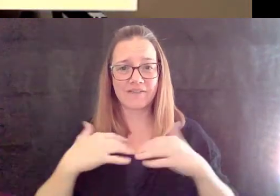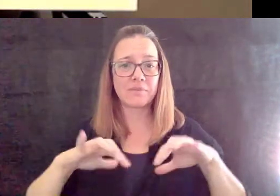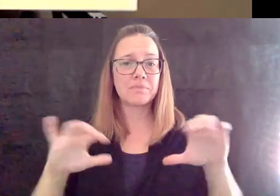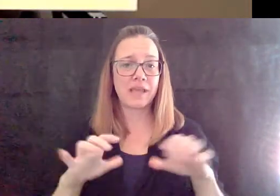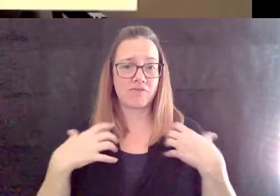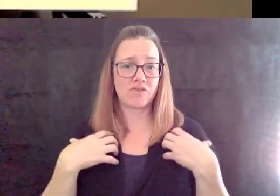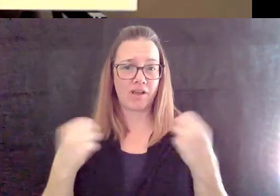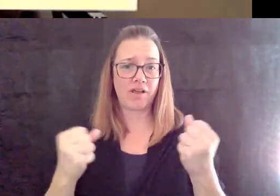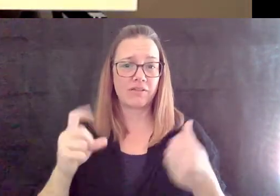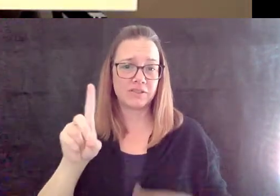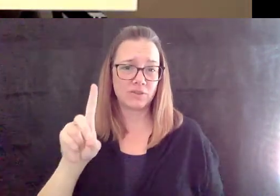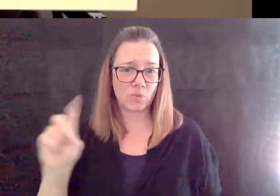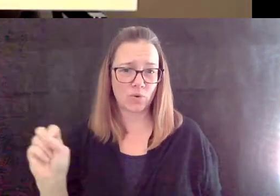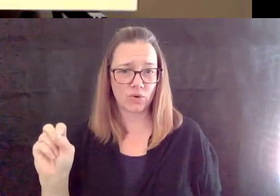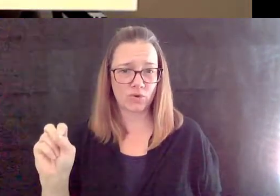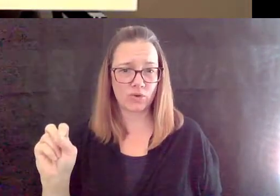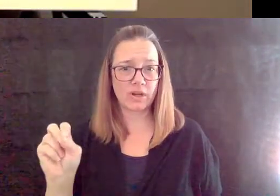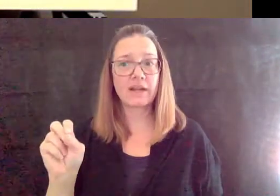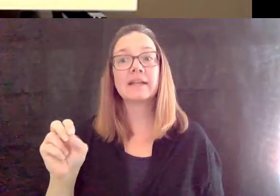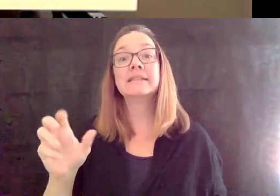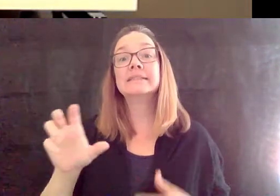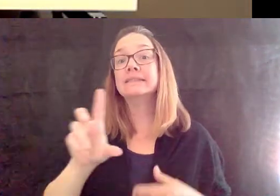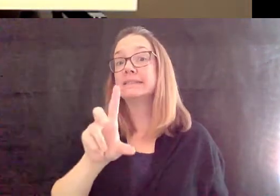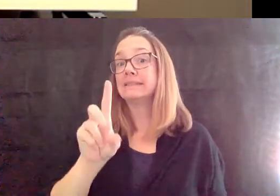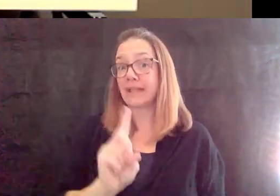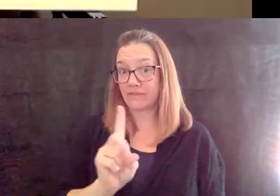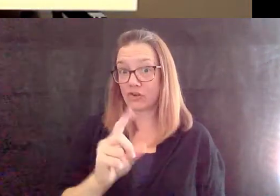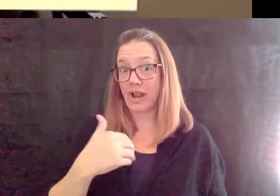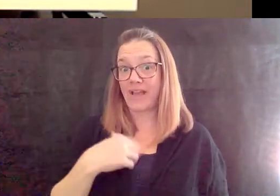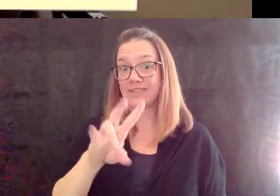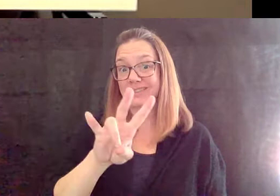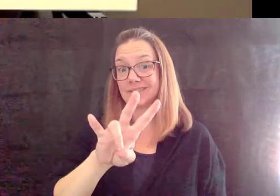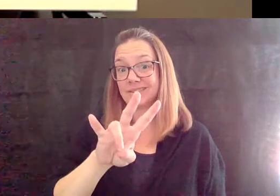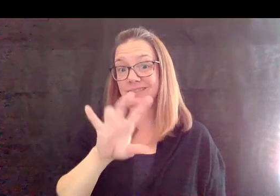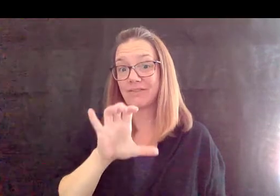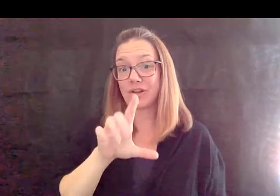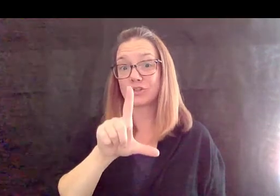So in Denver, we have about 720,000 people.